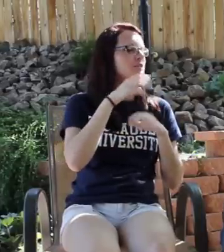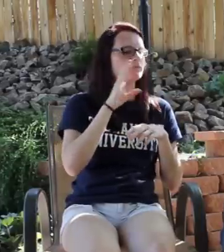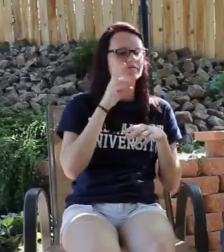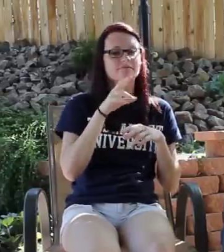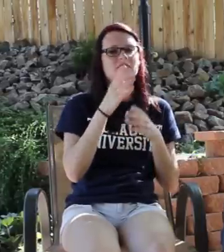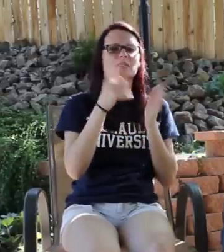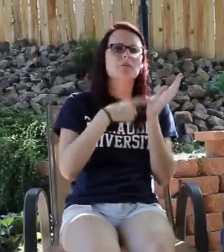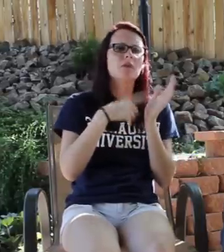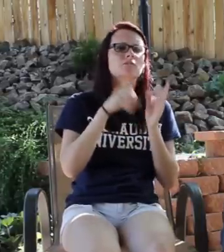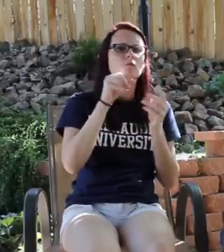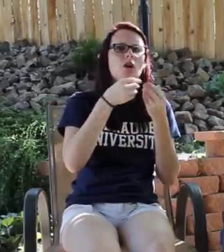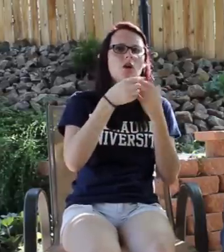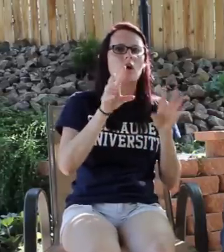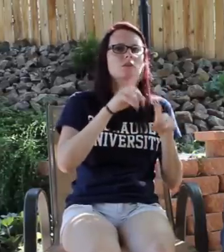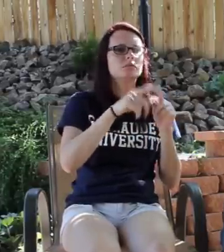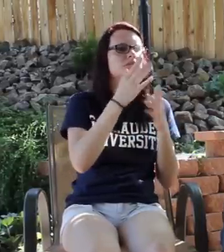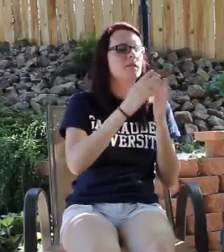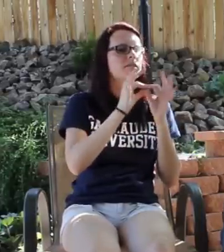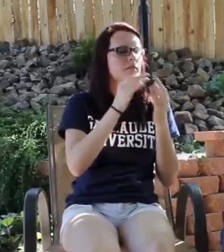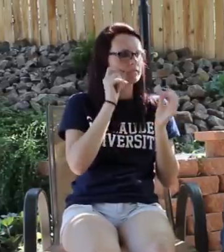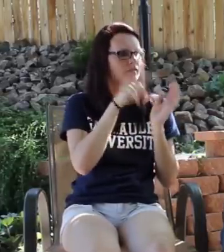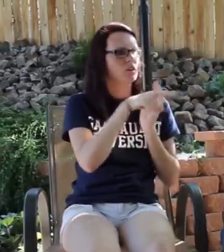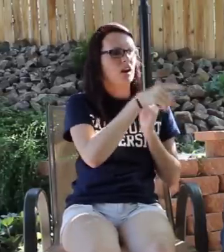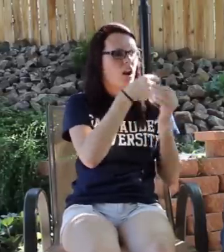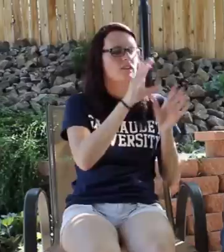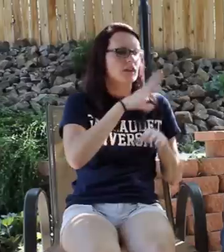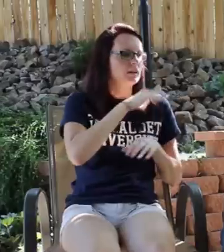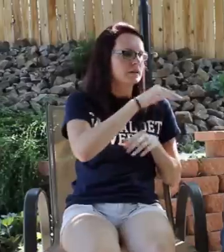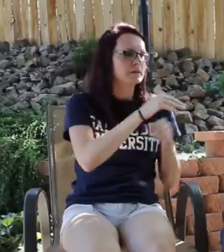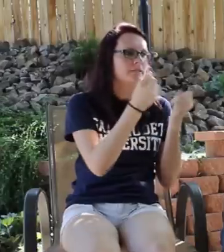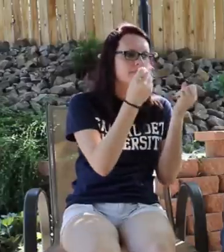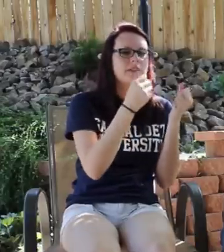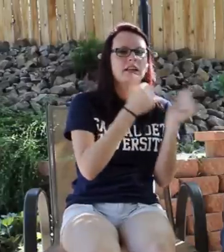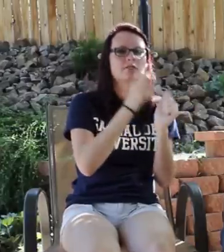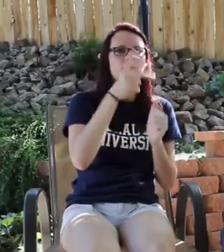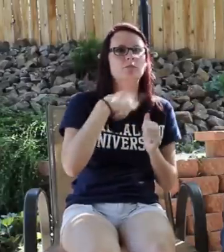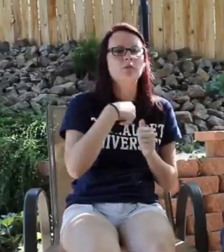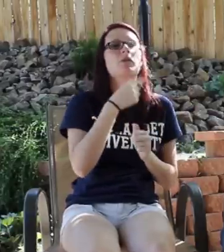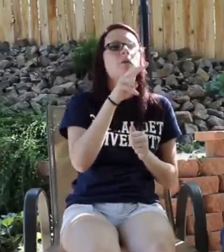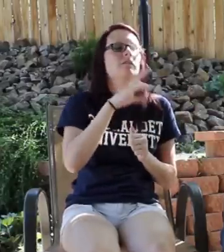we would have experienced frustration with communication. Sometimes we do get lost during